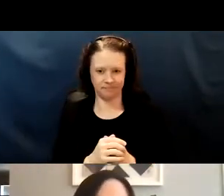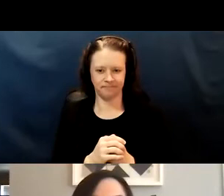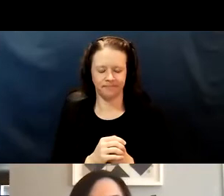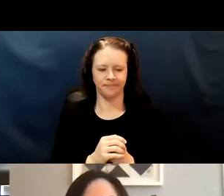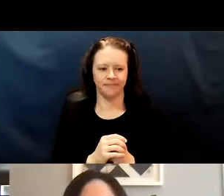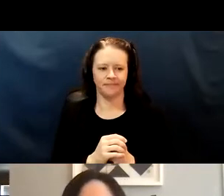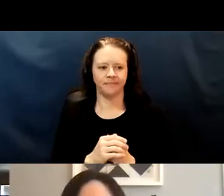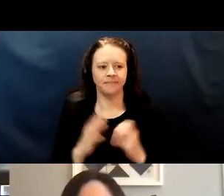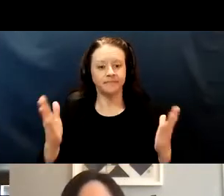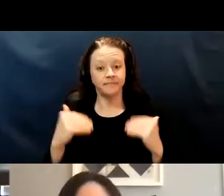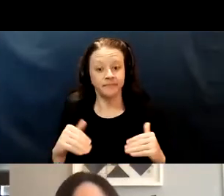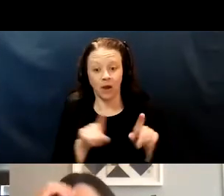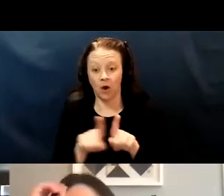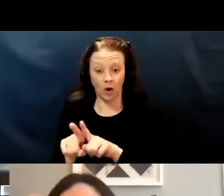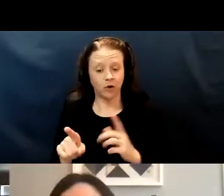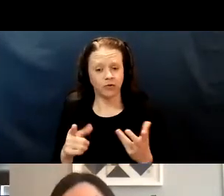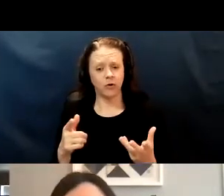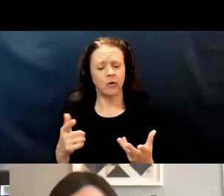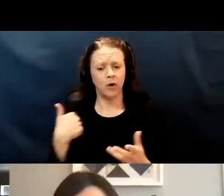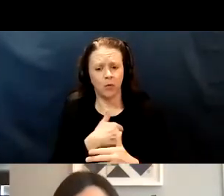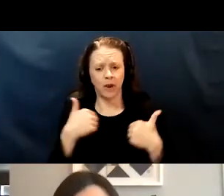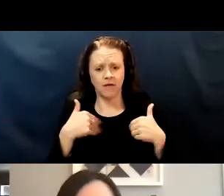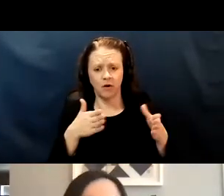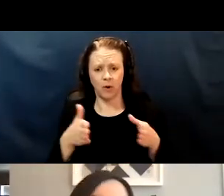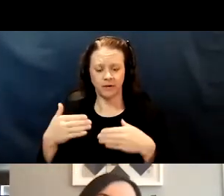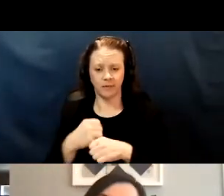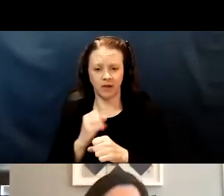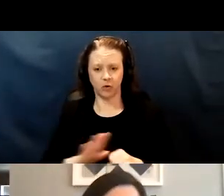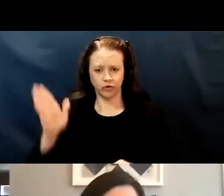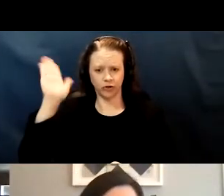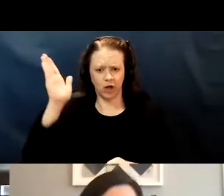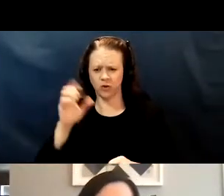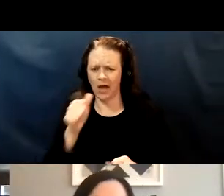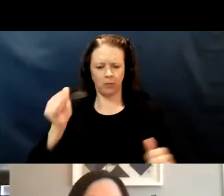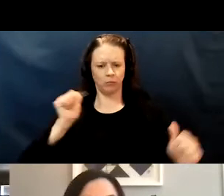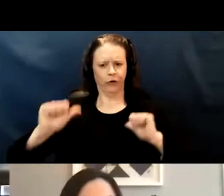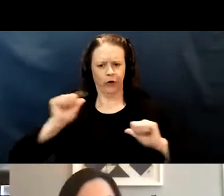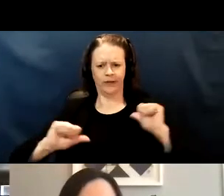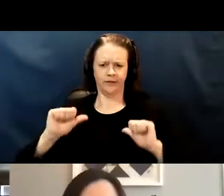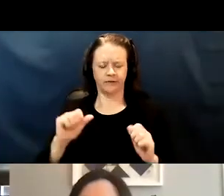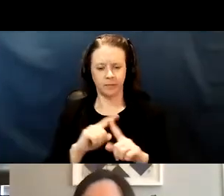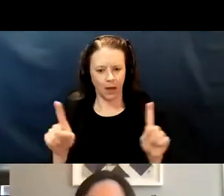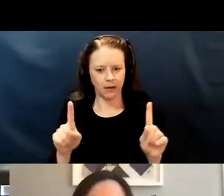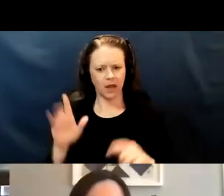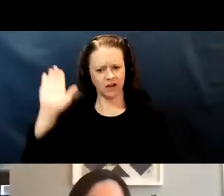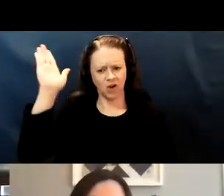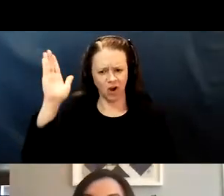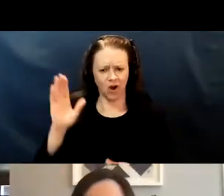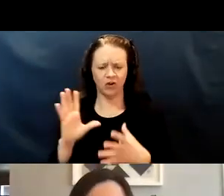There also are ways that you can make your talk -- if we're not thinking about a performance or a talk or some sort of